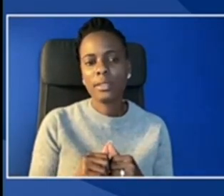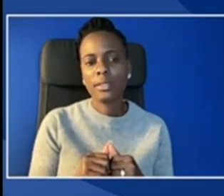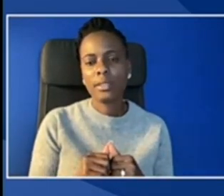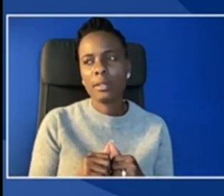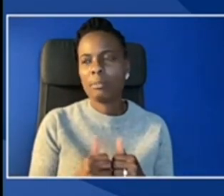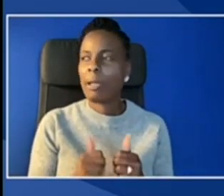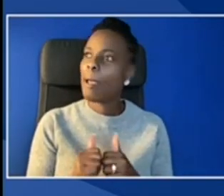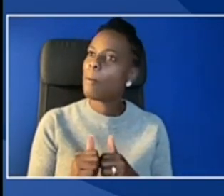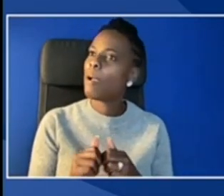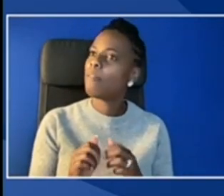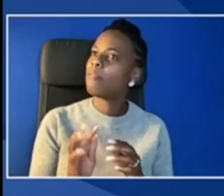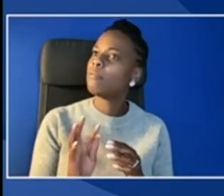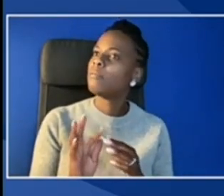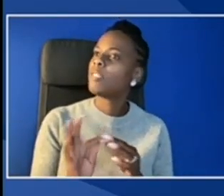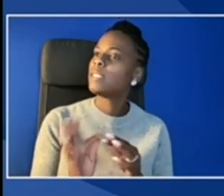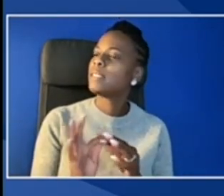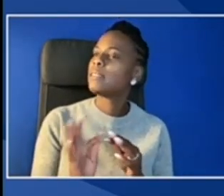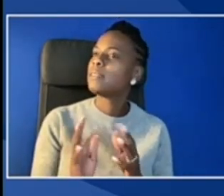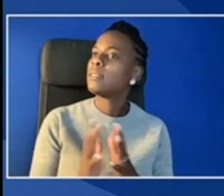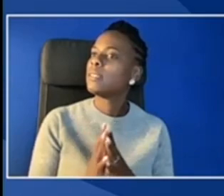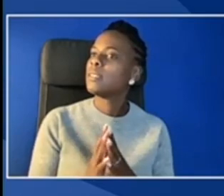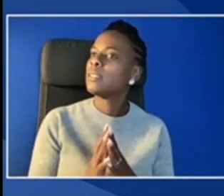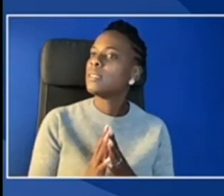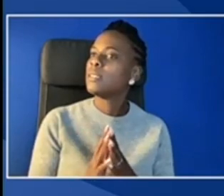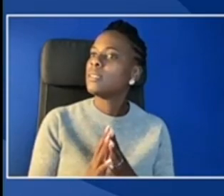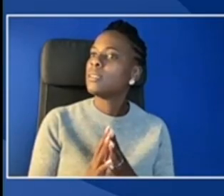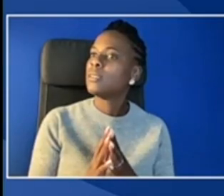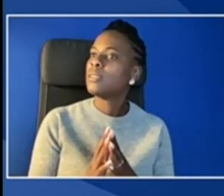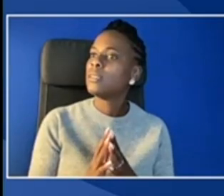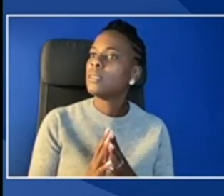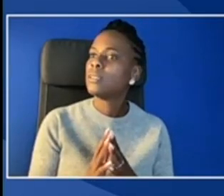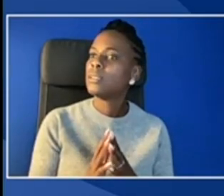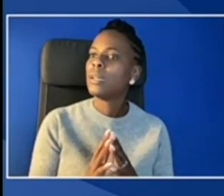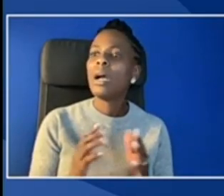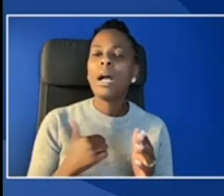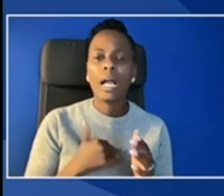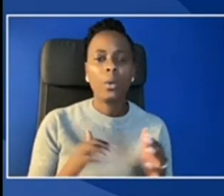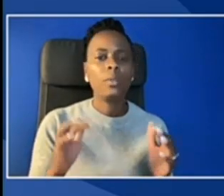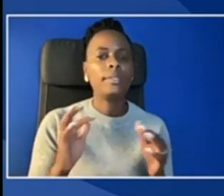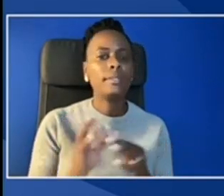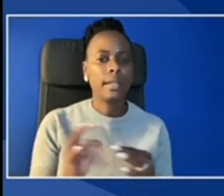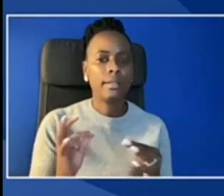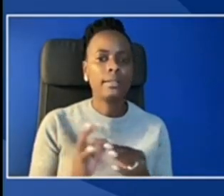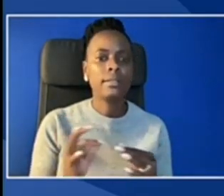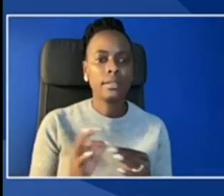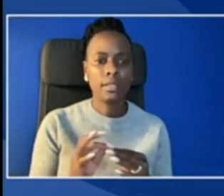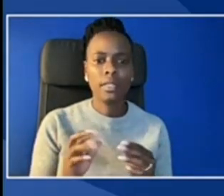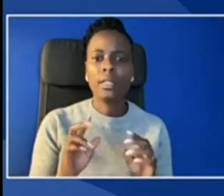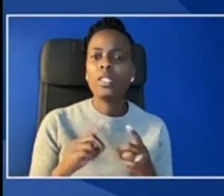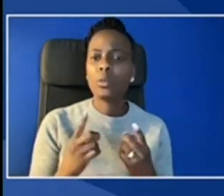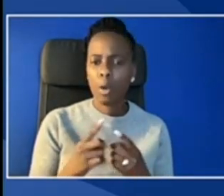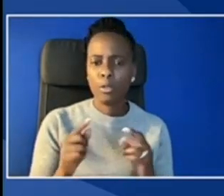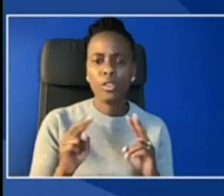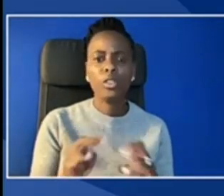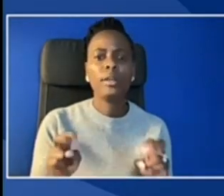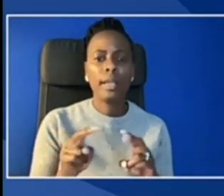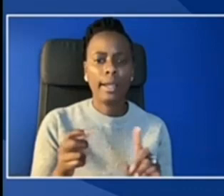it, then- I would just- I would comment that I think the Department should look at expanding that definition so it's not